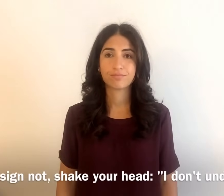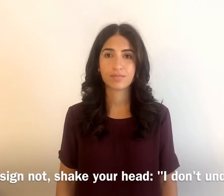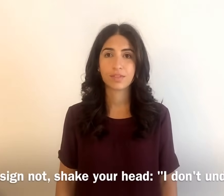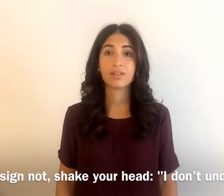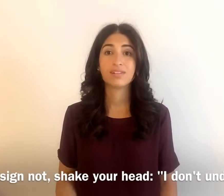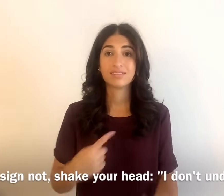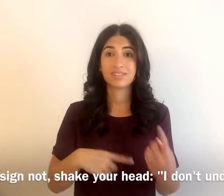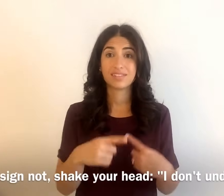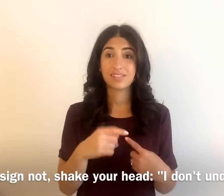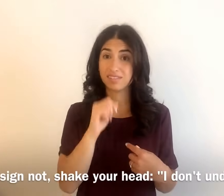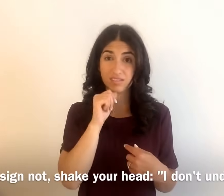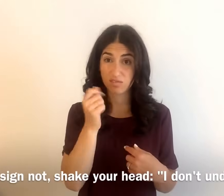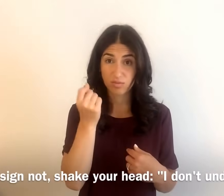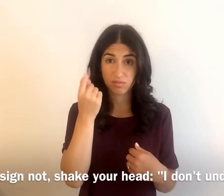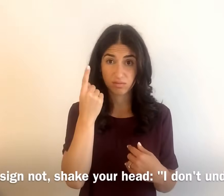To sign that you *don't* understand, you can shake your head 'no': Don't understand